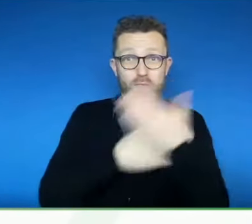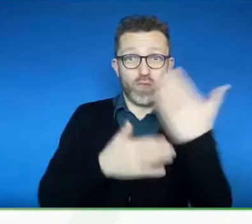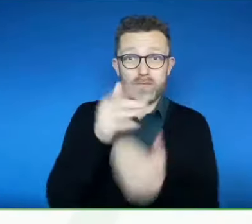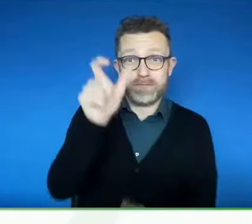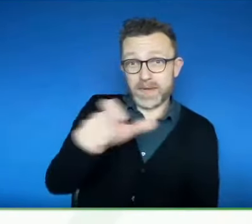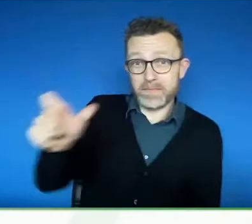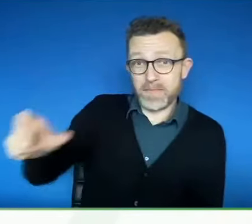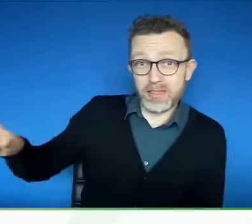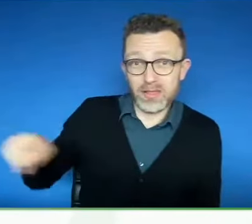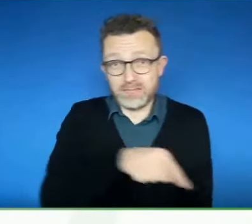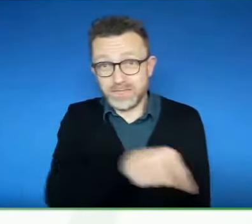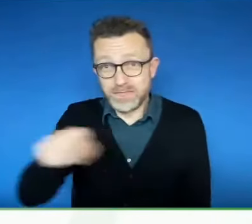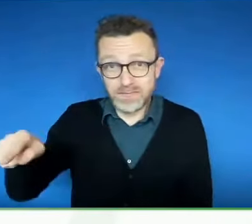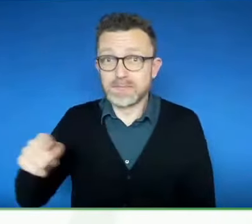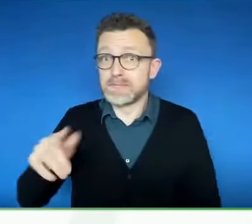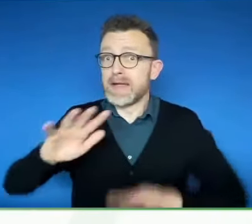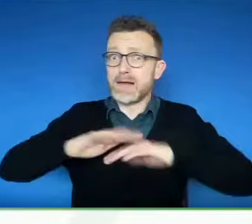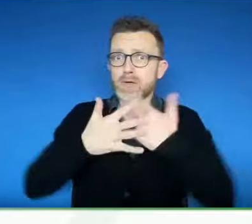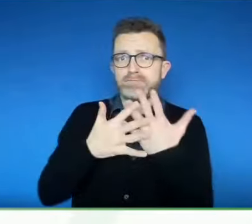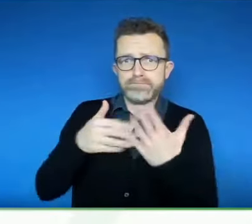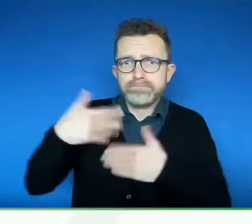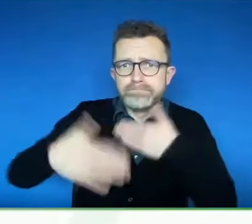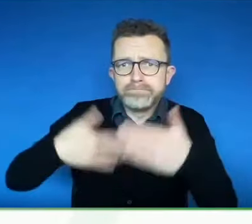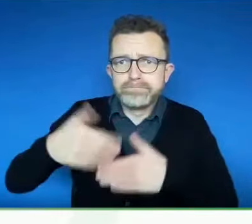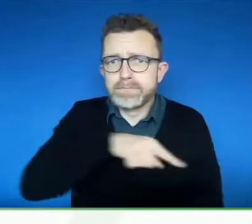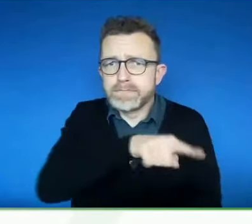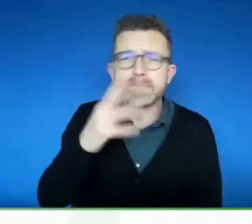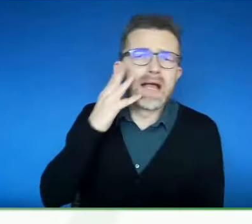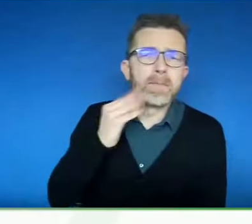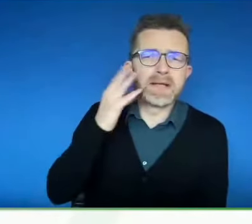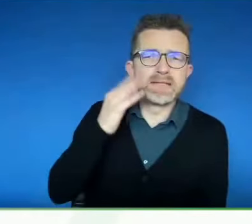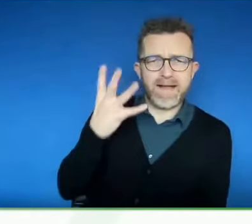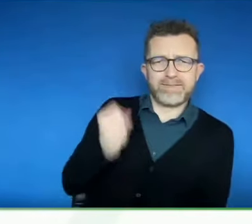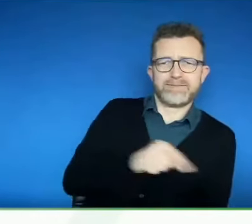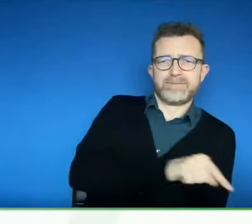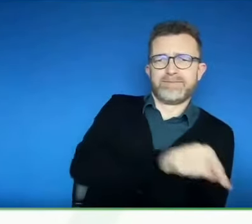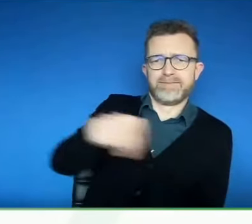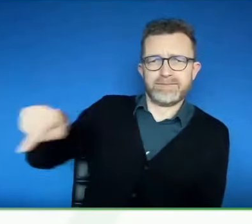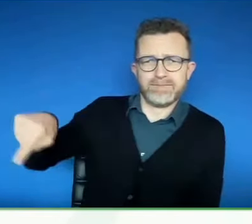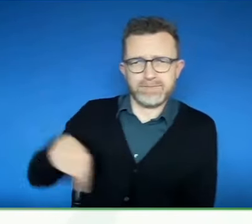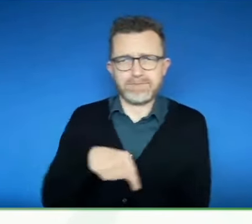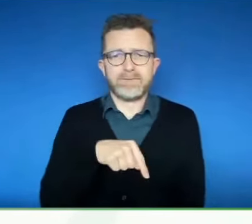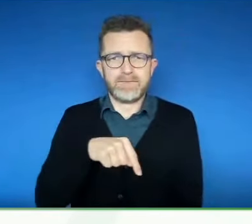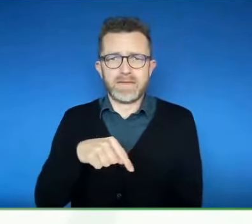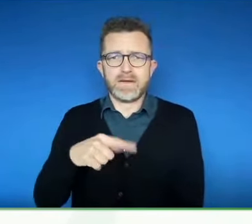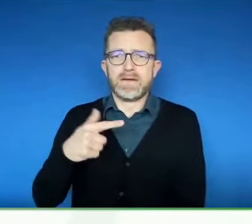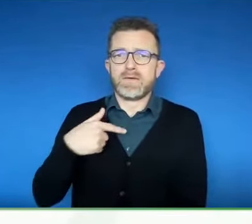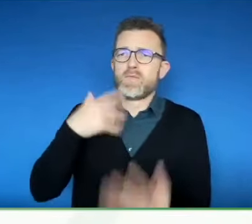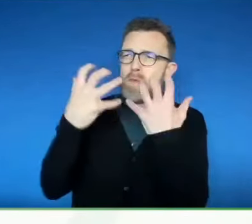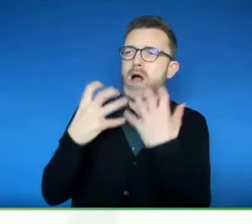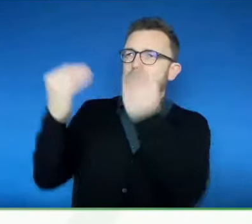go… We ask, we ask each graduate to rate their skills, confidence and